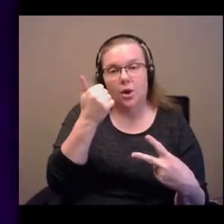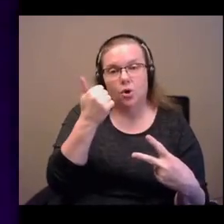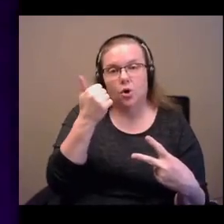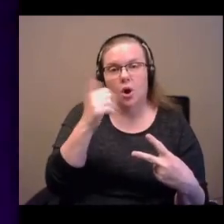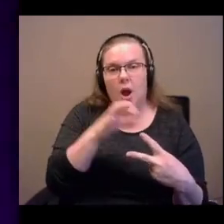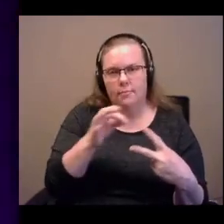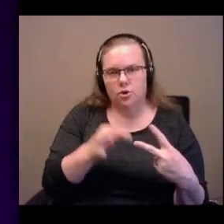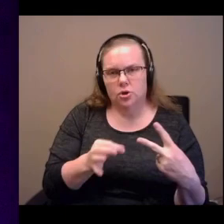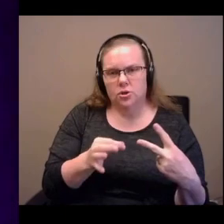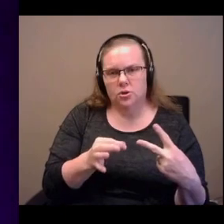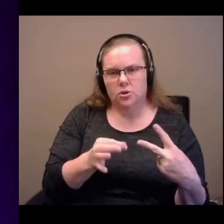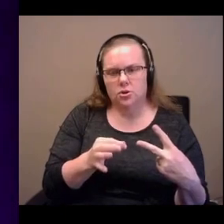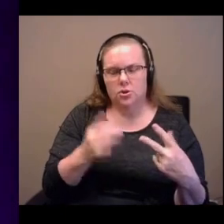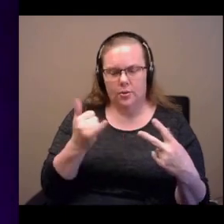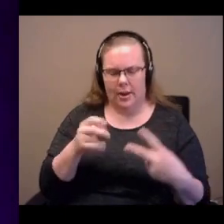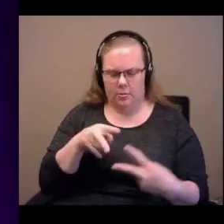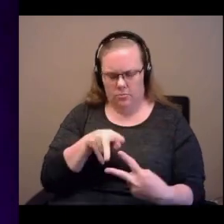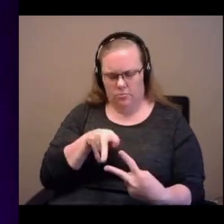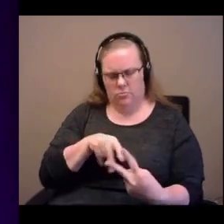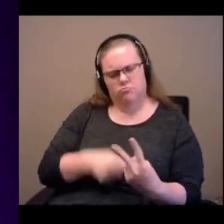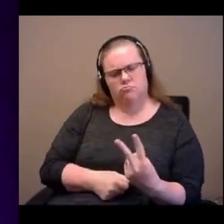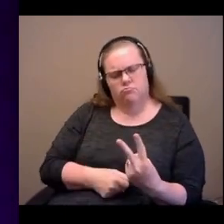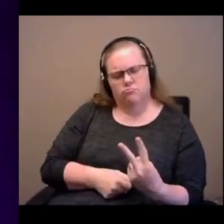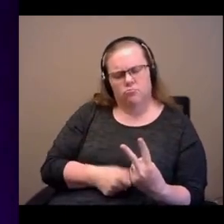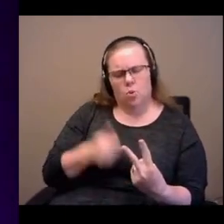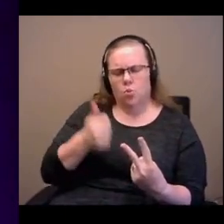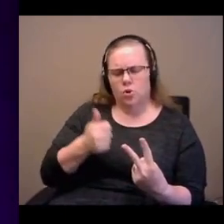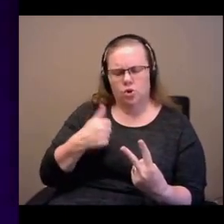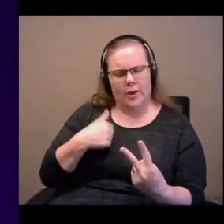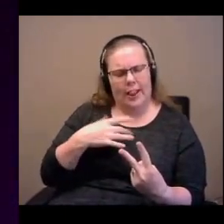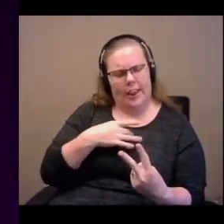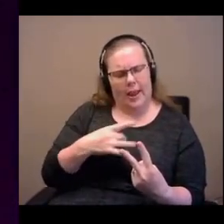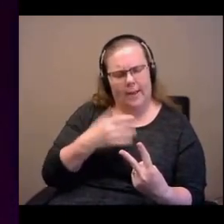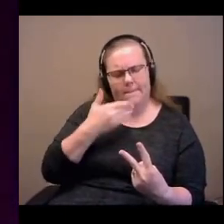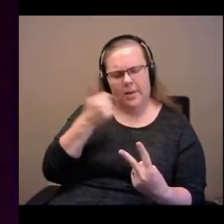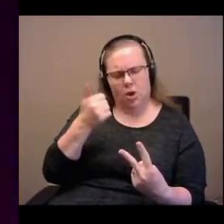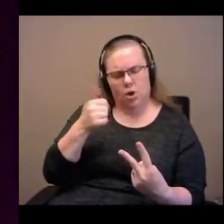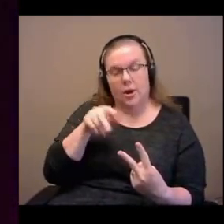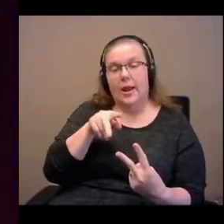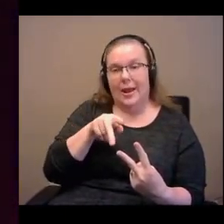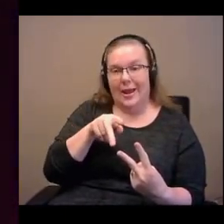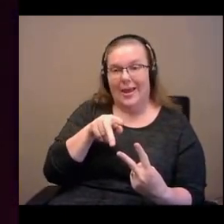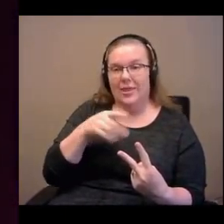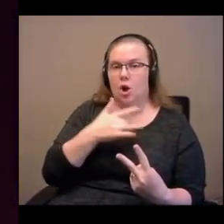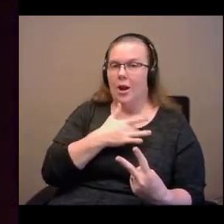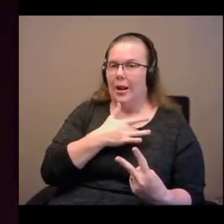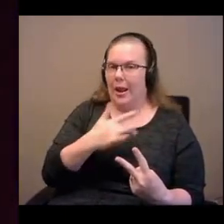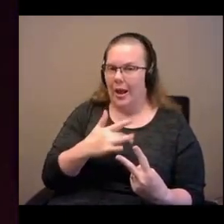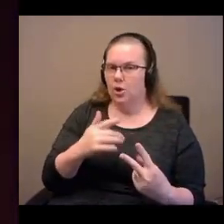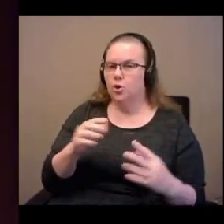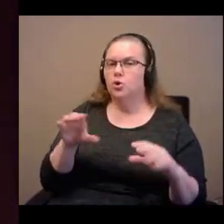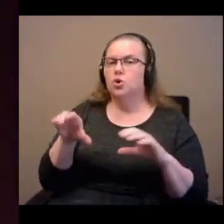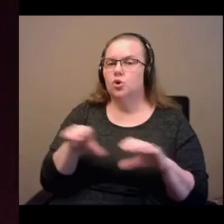because they’re focused on which one they like better, they’re much more likely to take one of those actions at the end of the interaction. And it’s called providing a menu, because this